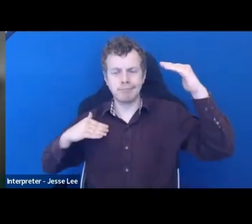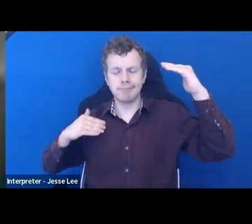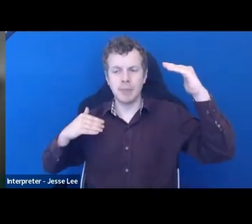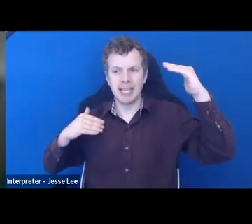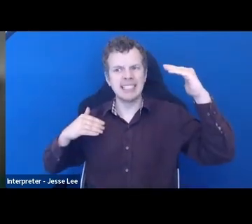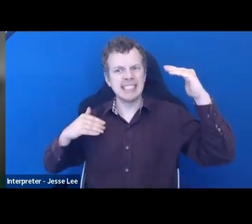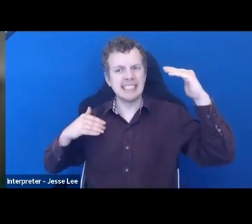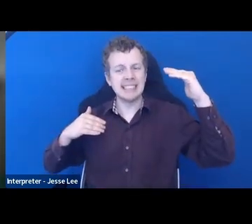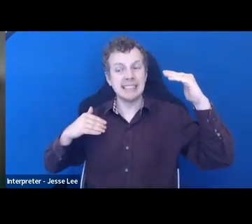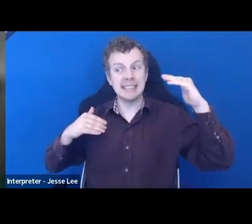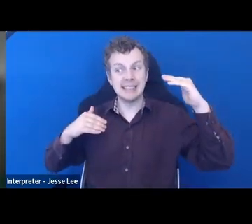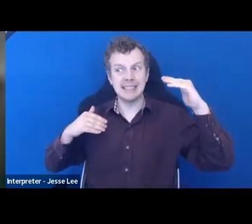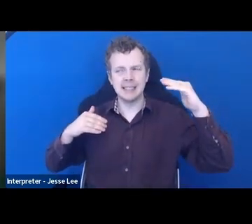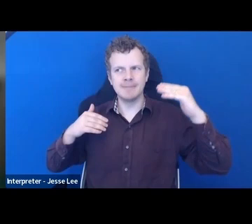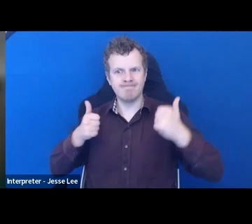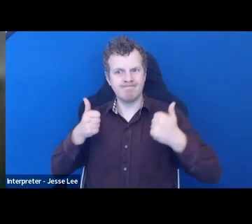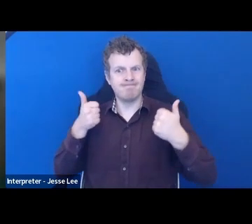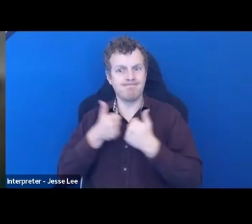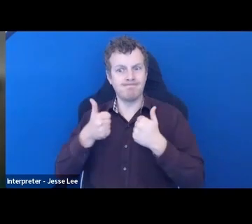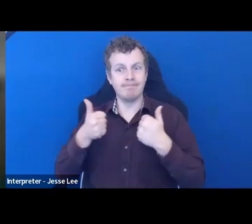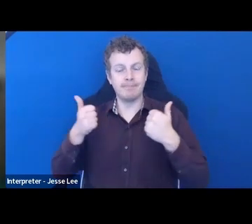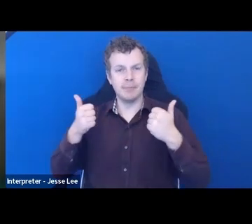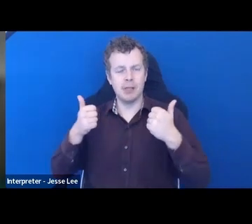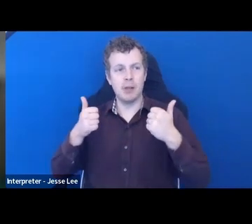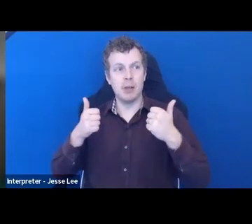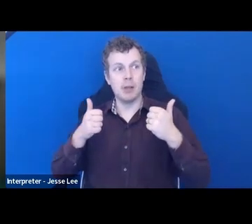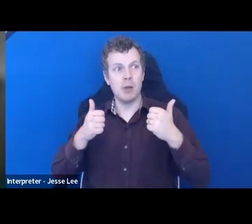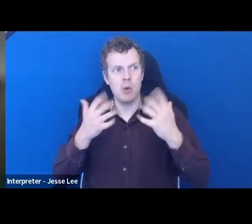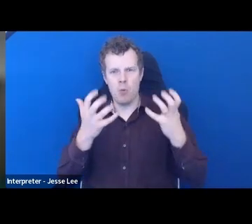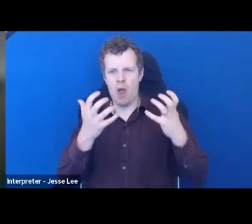to understand that target speech when there's background noise.